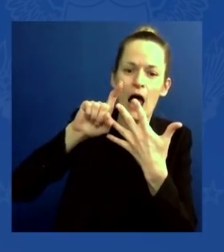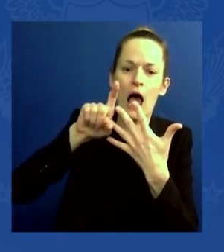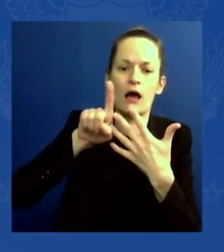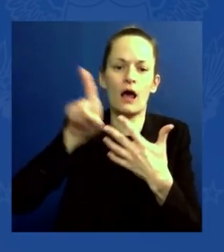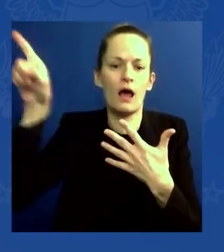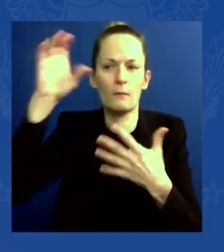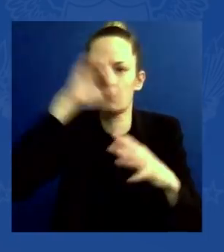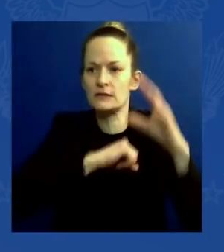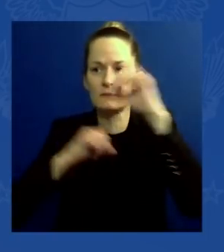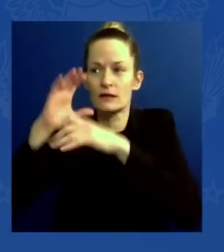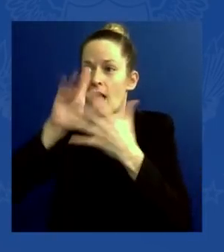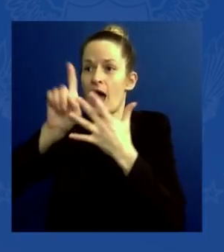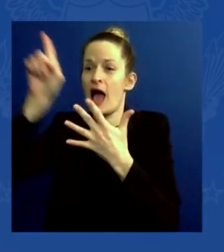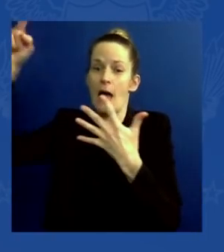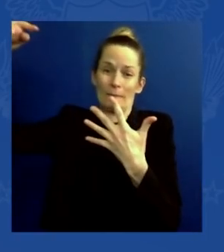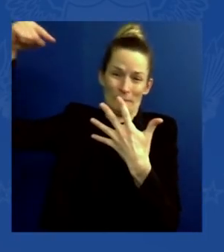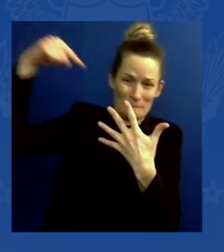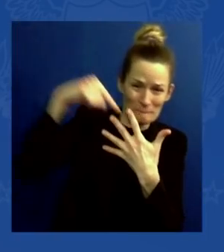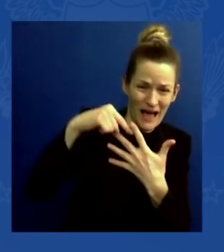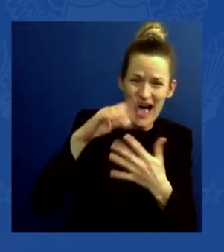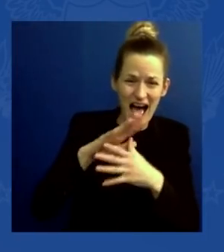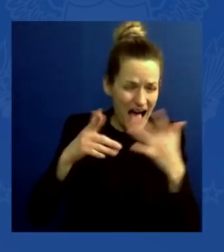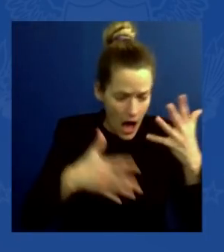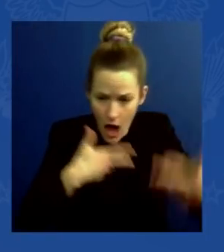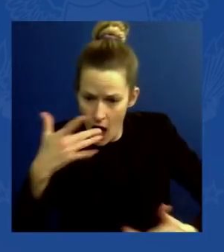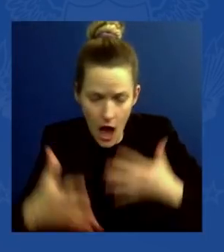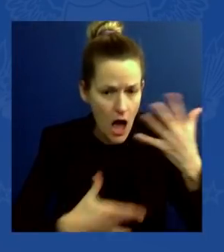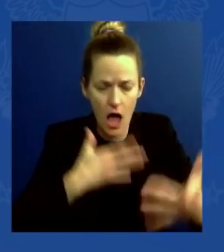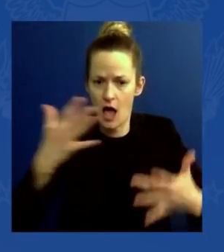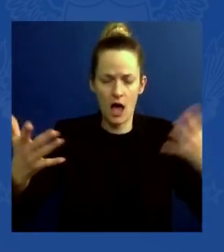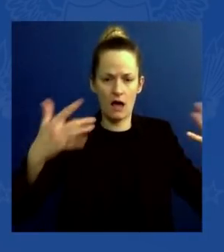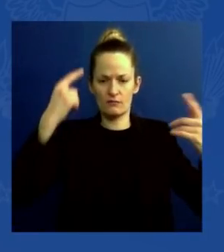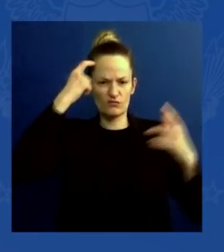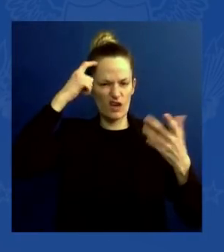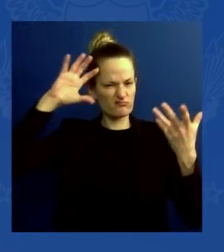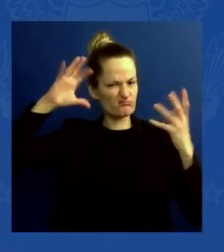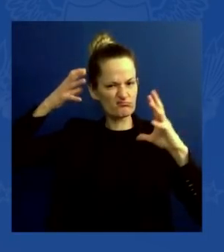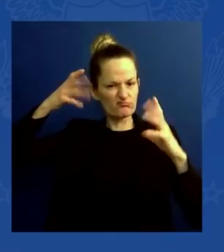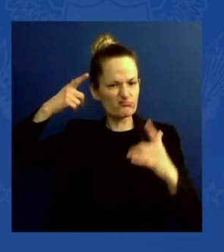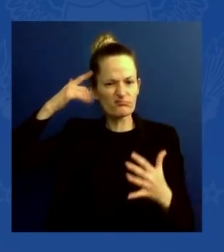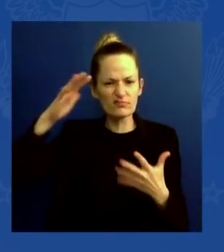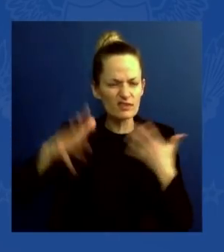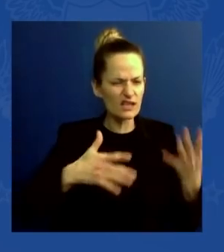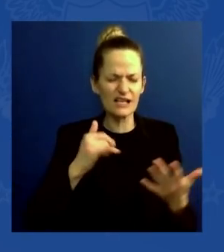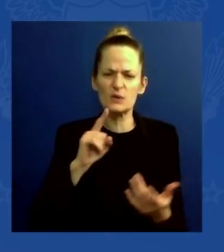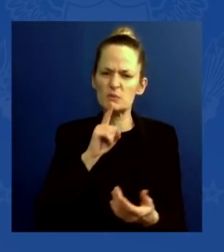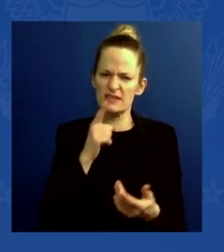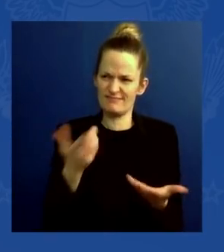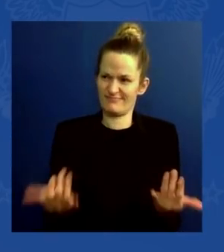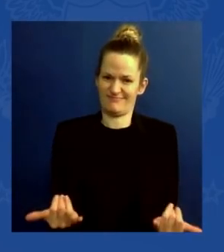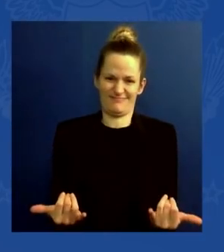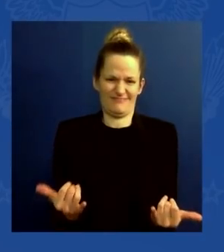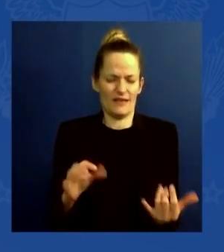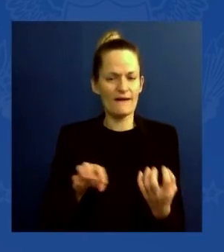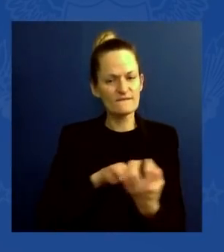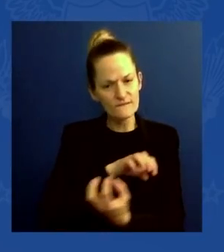And it seems to me that my job as the President of the United States is to try to figure out -- myself, as well --